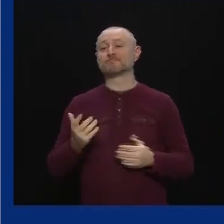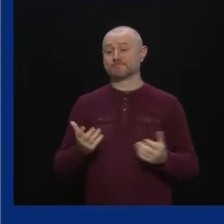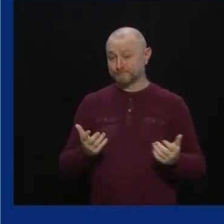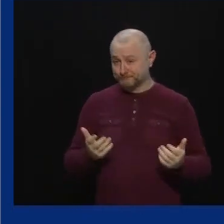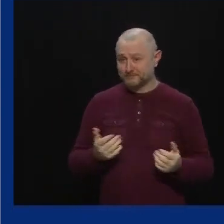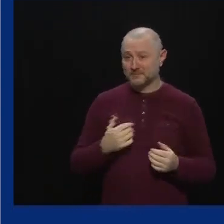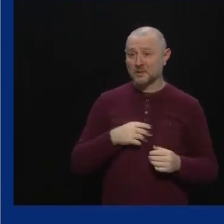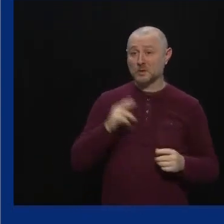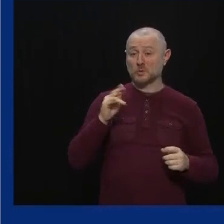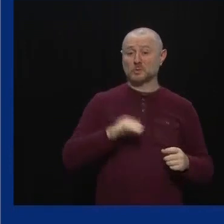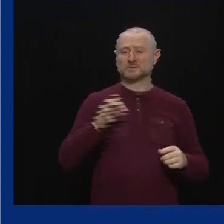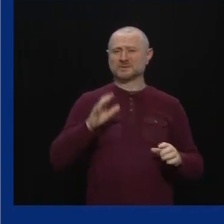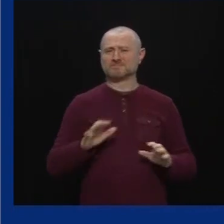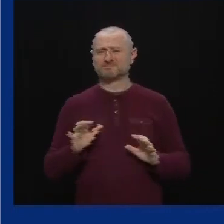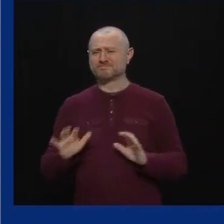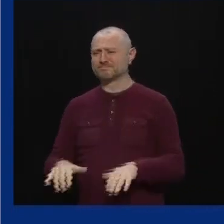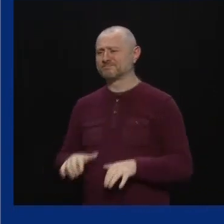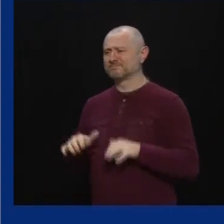WE NEED MORE MEDICAL HELP.